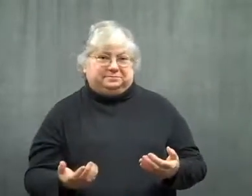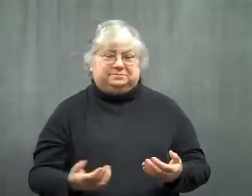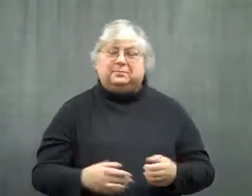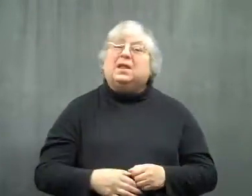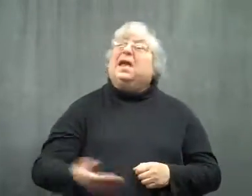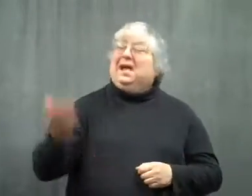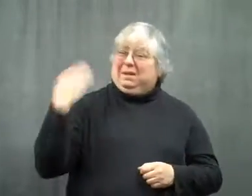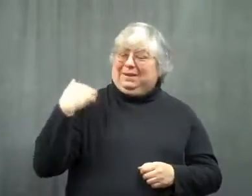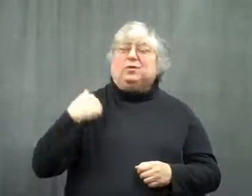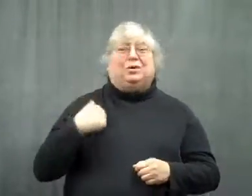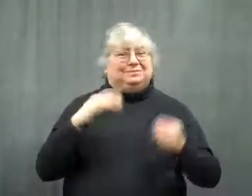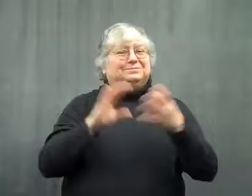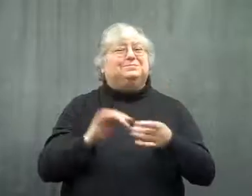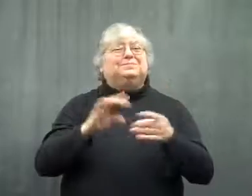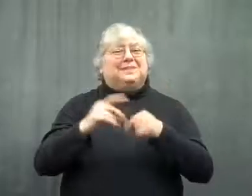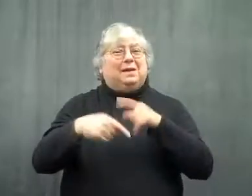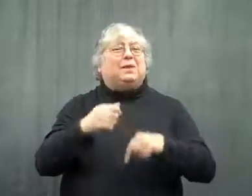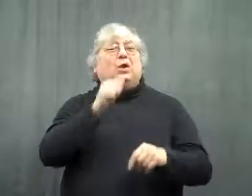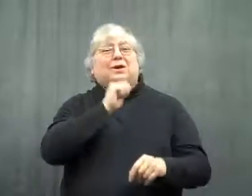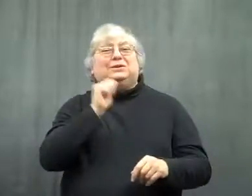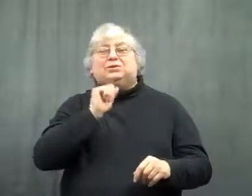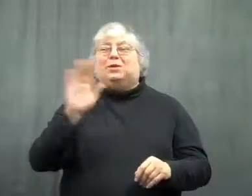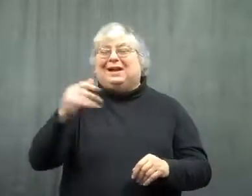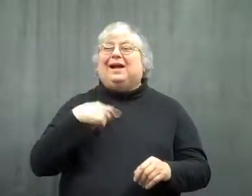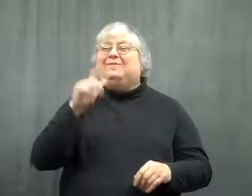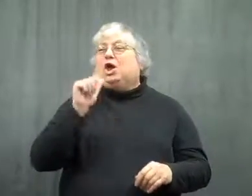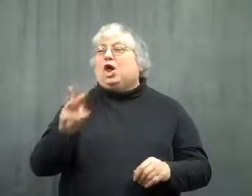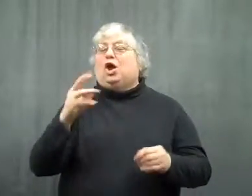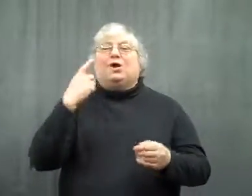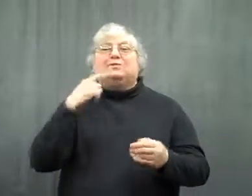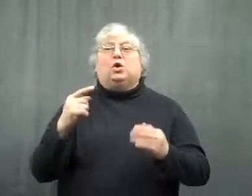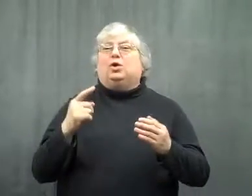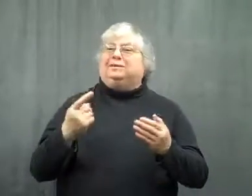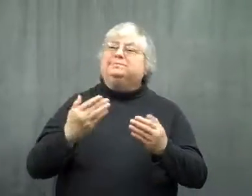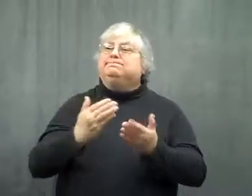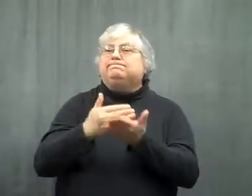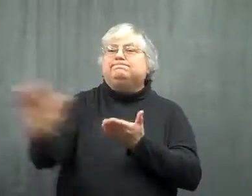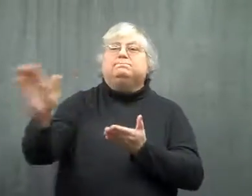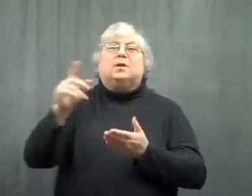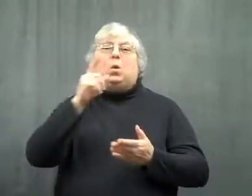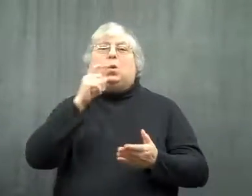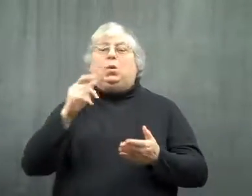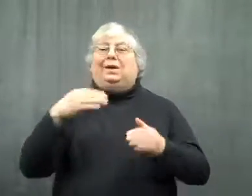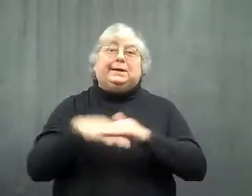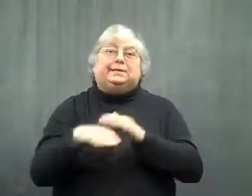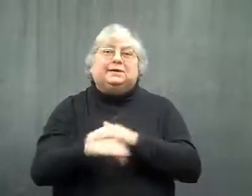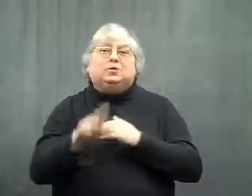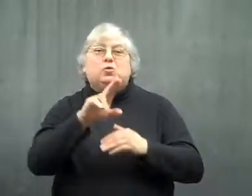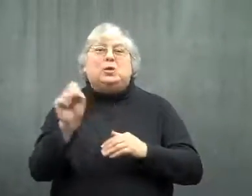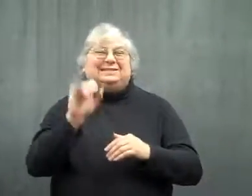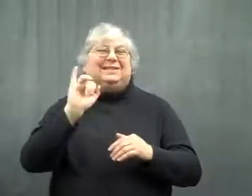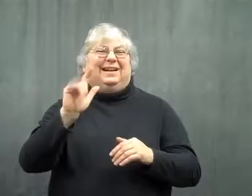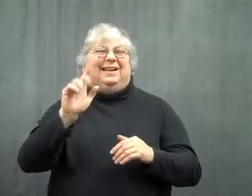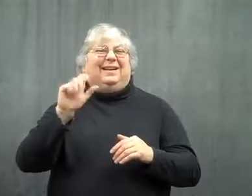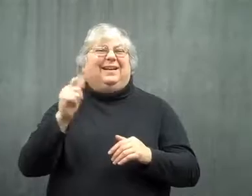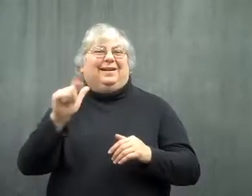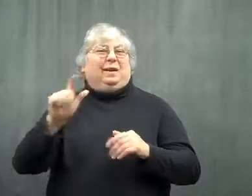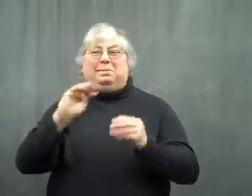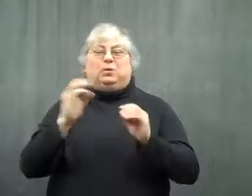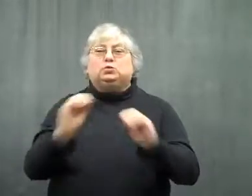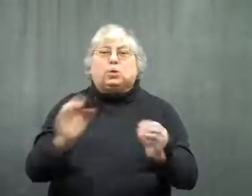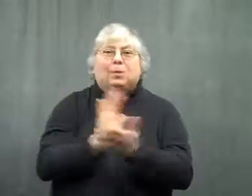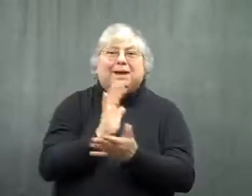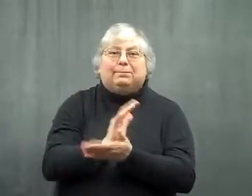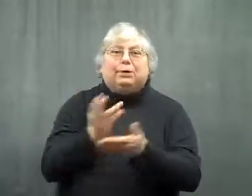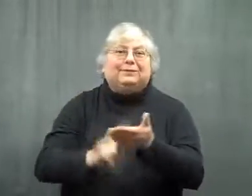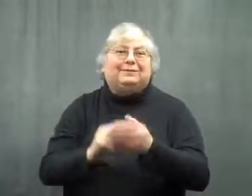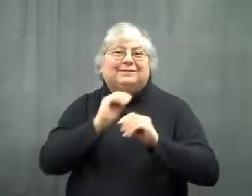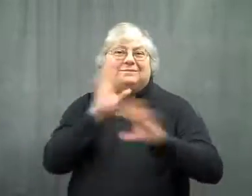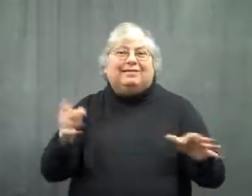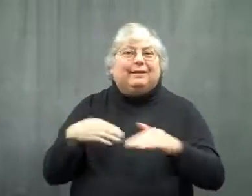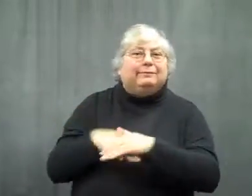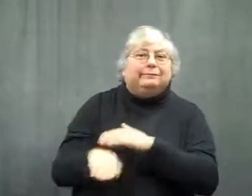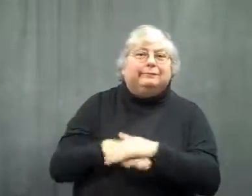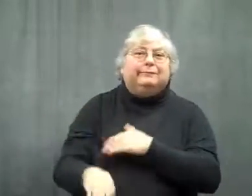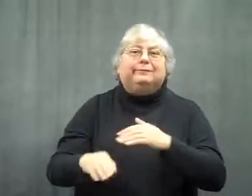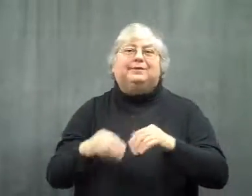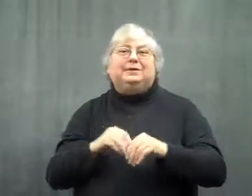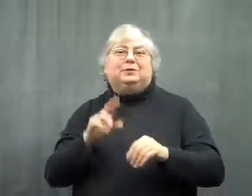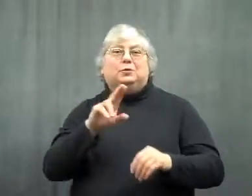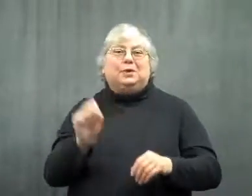I've talked before about Arizona's laws on illegal immigration.